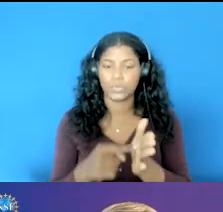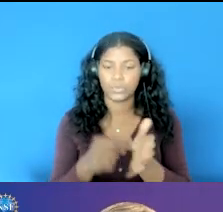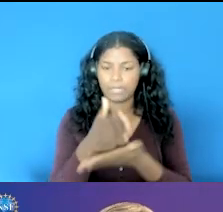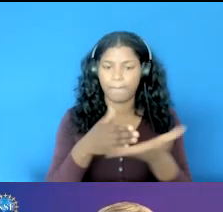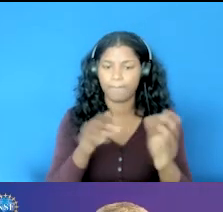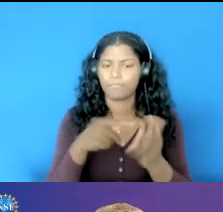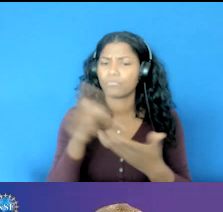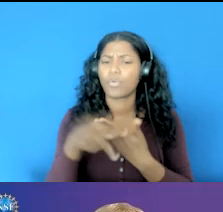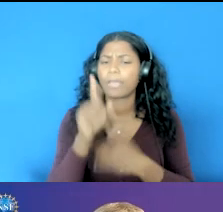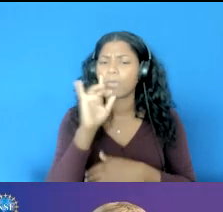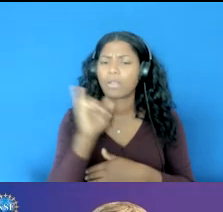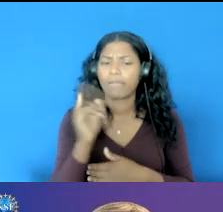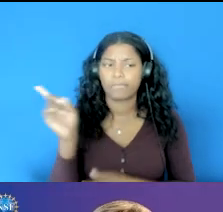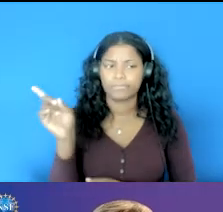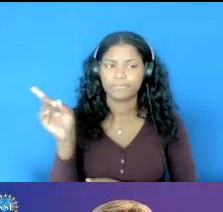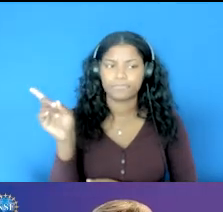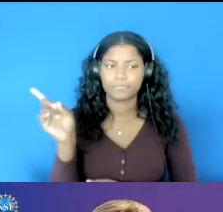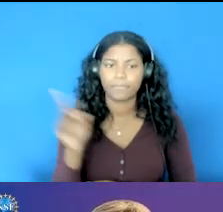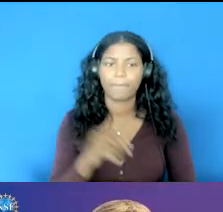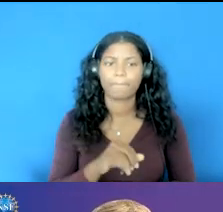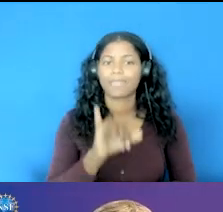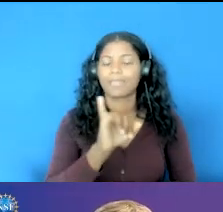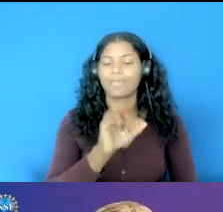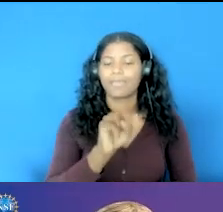Here's Int-BIO, integrative research in biology.